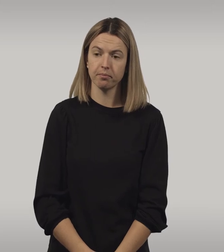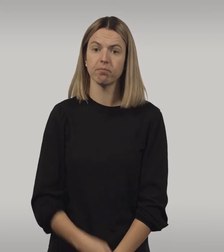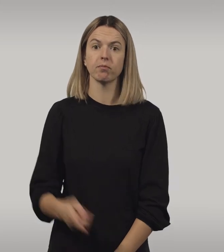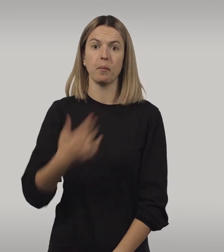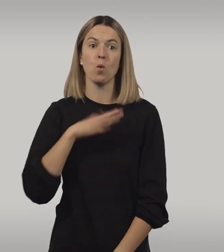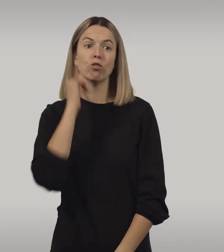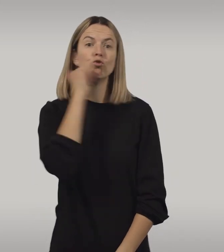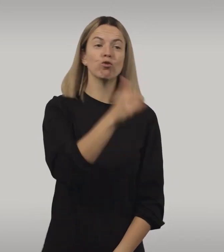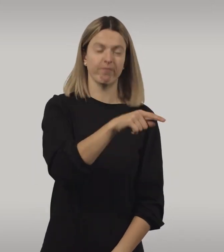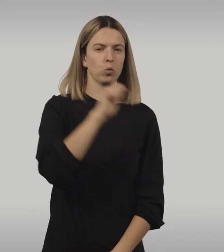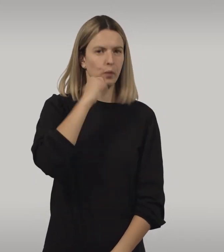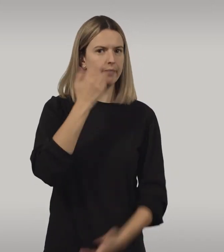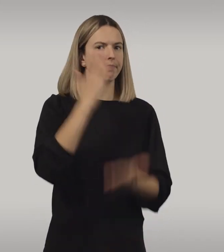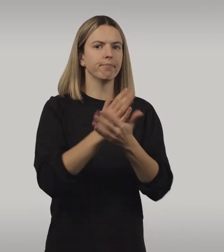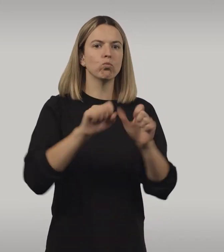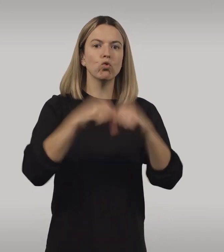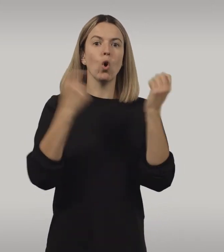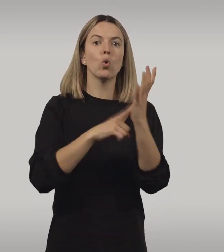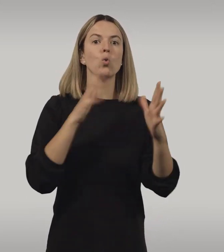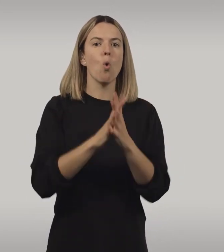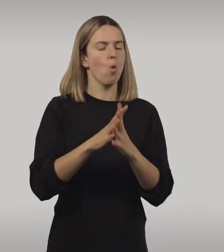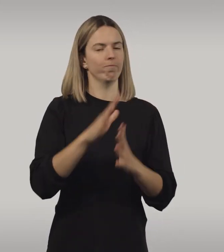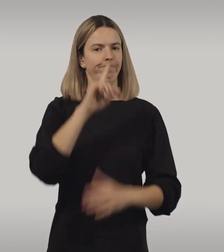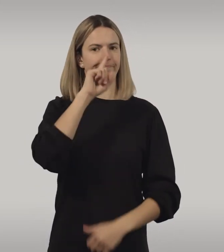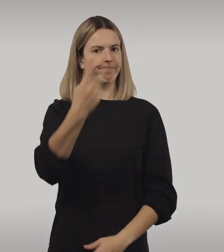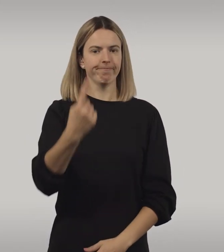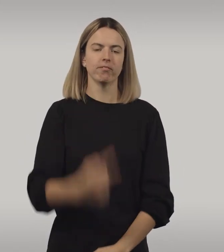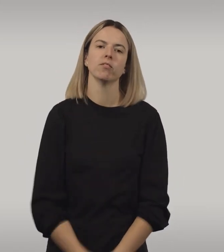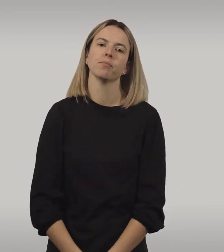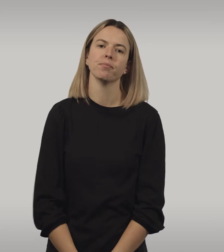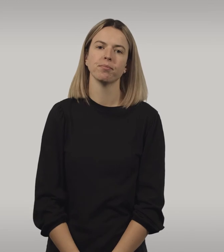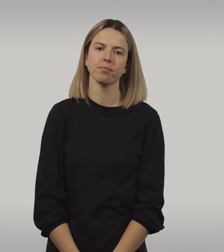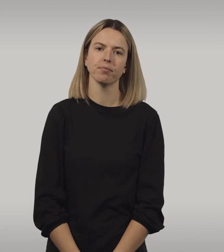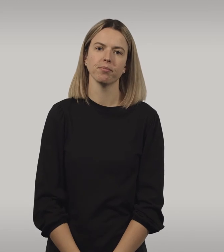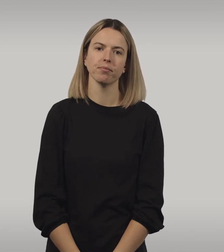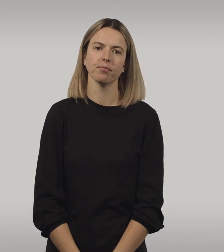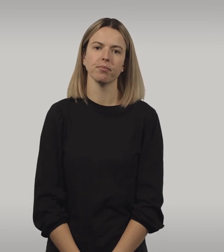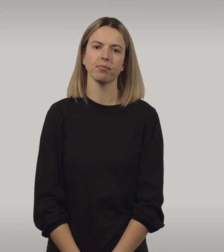the provider doing everything it can to make the NRS, except for Video Relay, available 24 hours a day, 7 days a week;